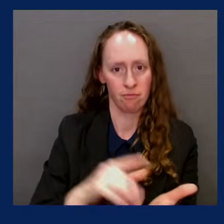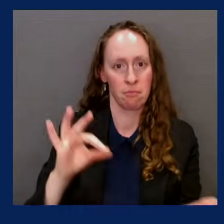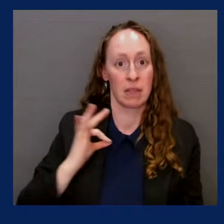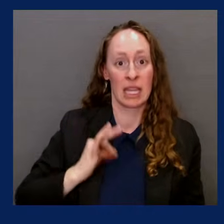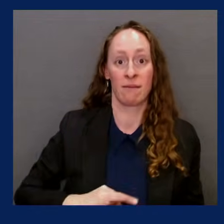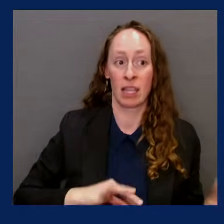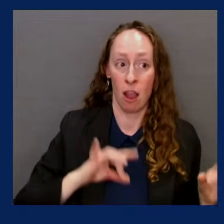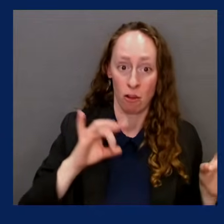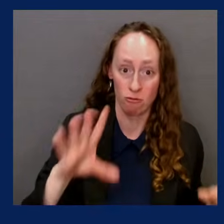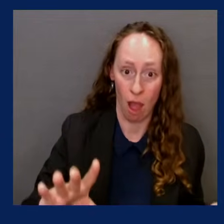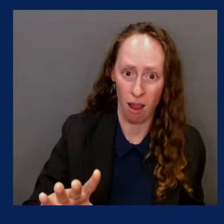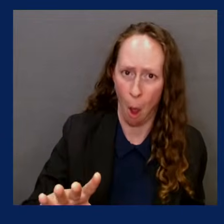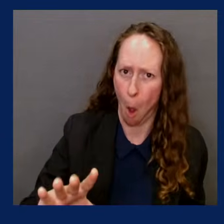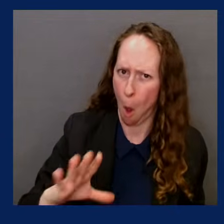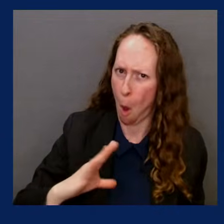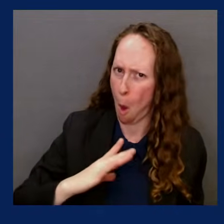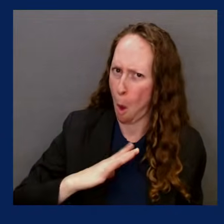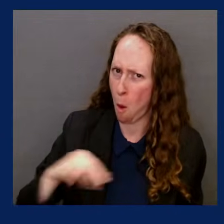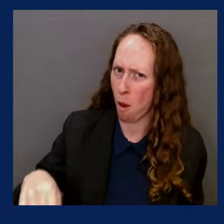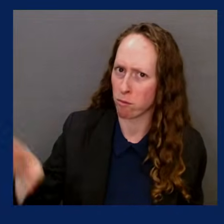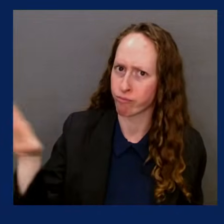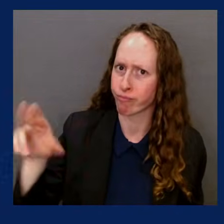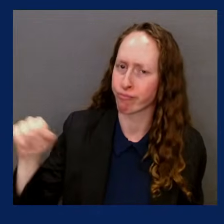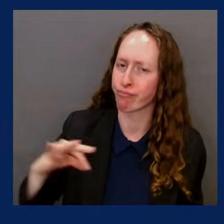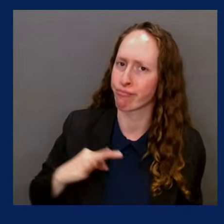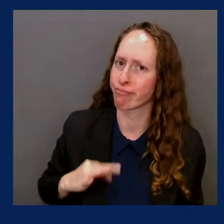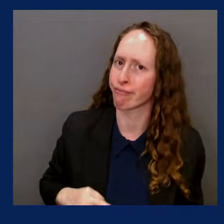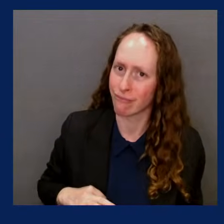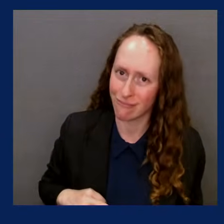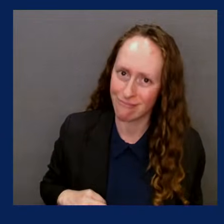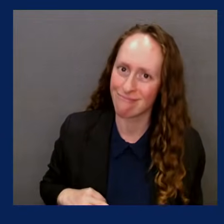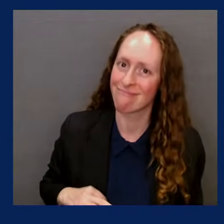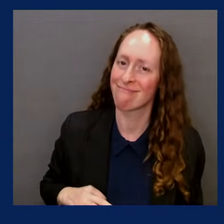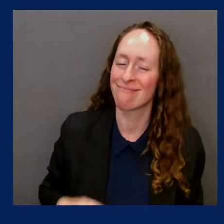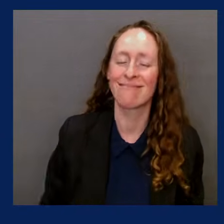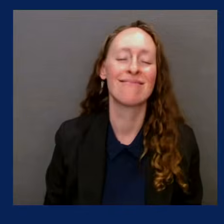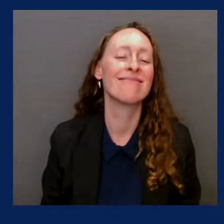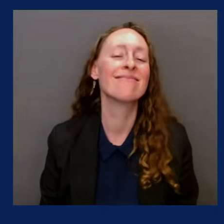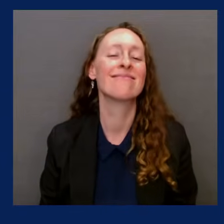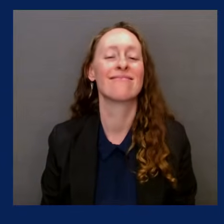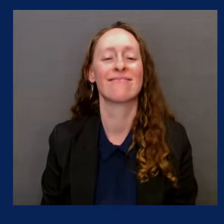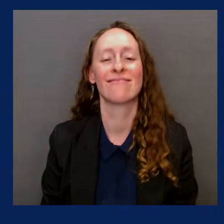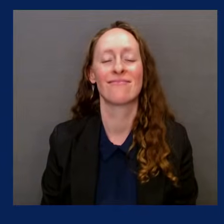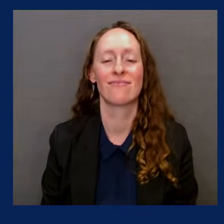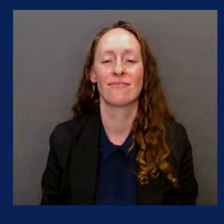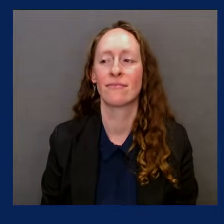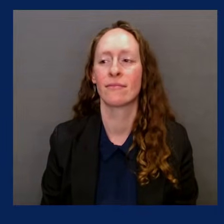And everyone that I have spoken to -- similarly in the United Kingdom -- across the political spectrum